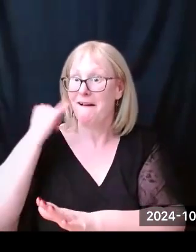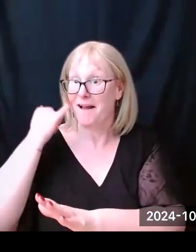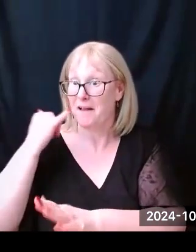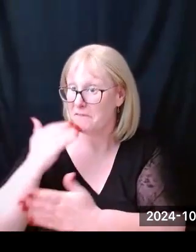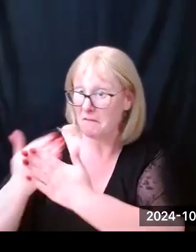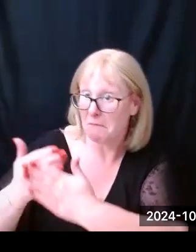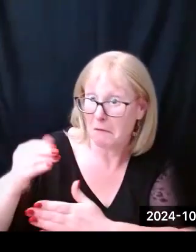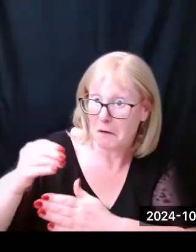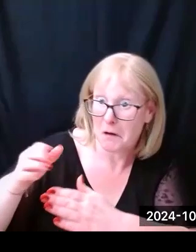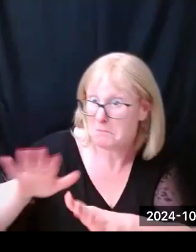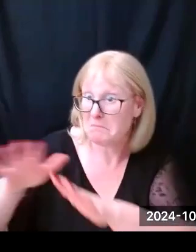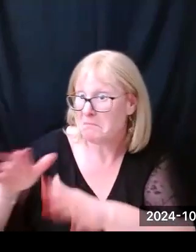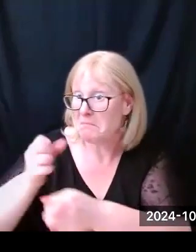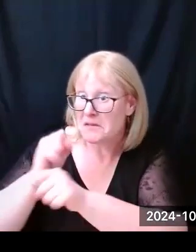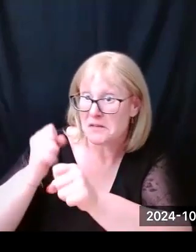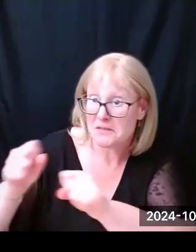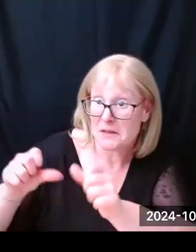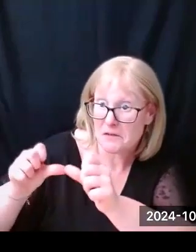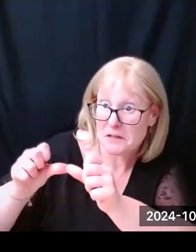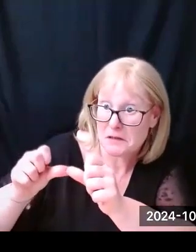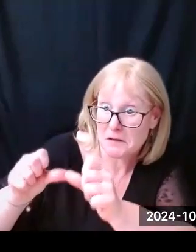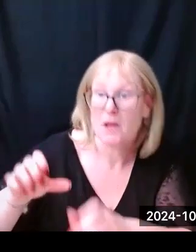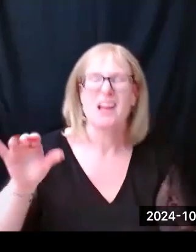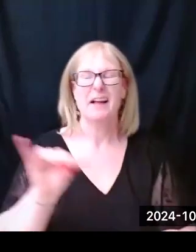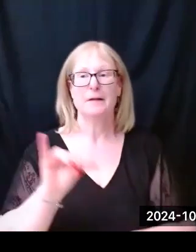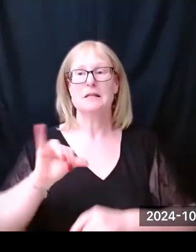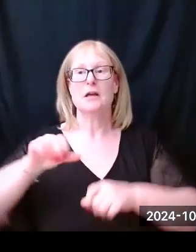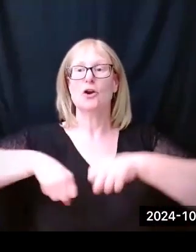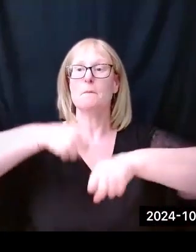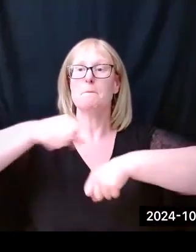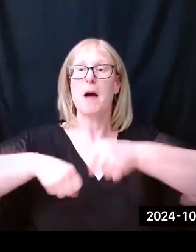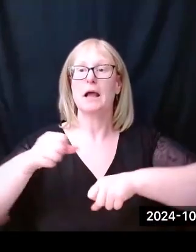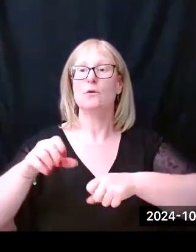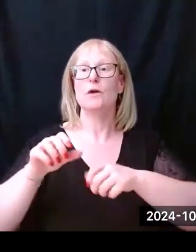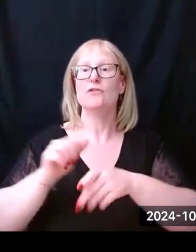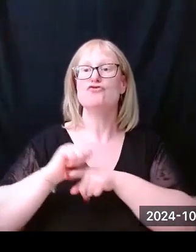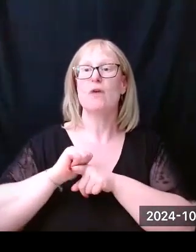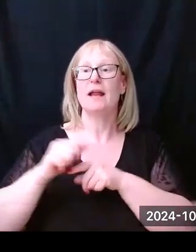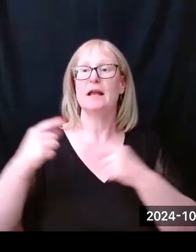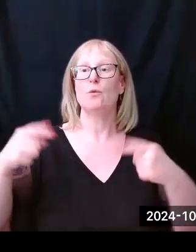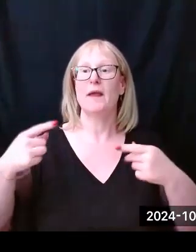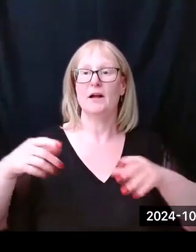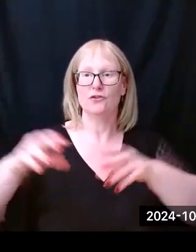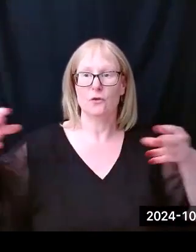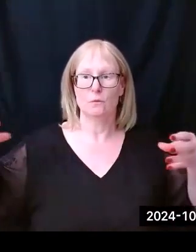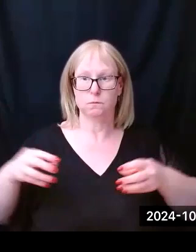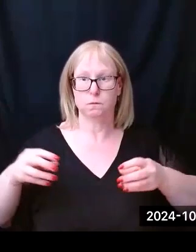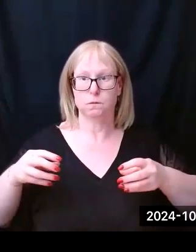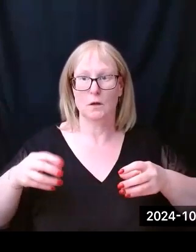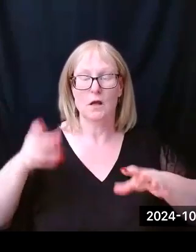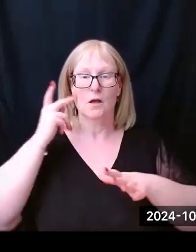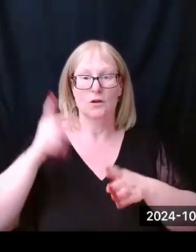That's kind of like how training wheels work on a bicycle. But we have to stop and think that we can scaffold kids